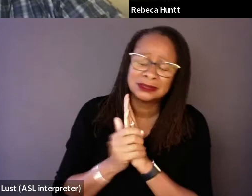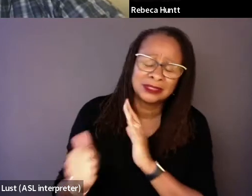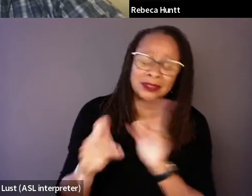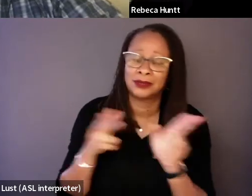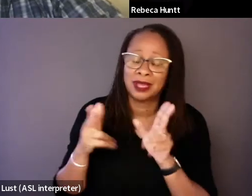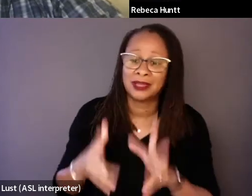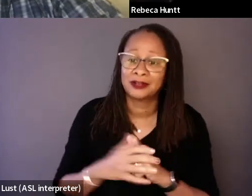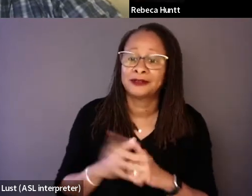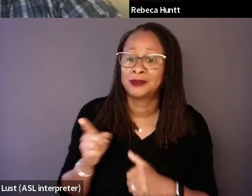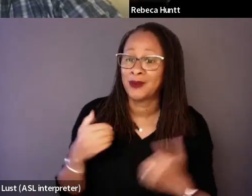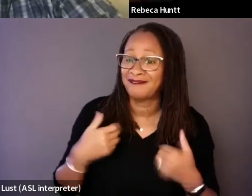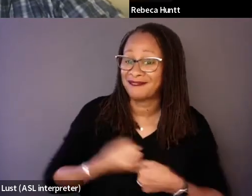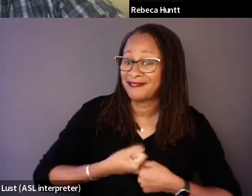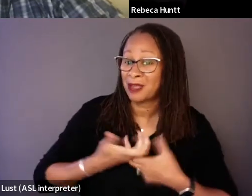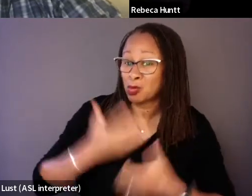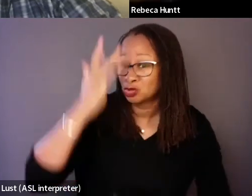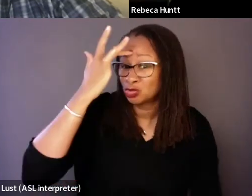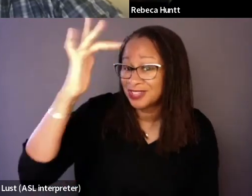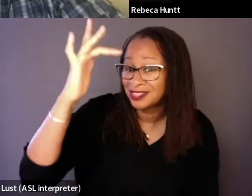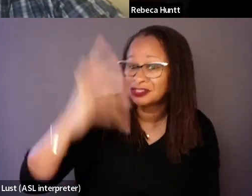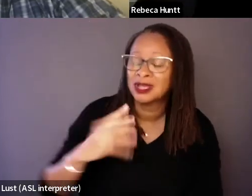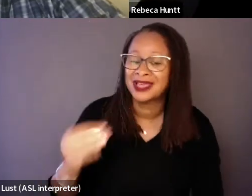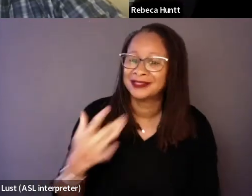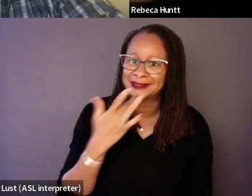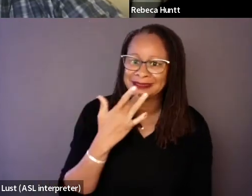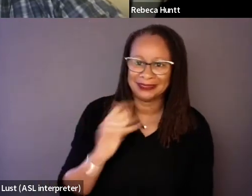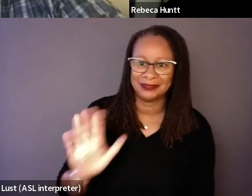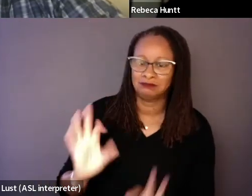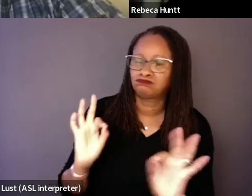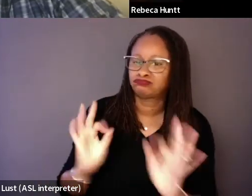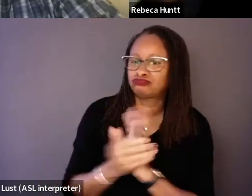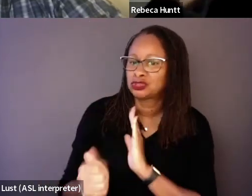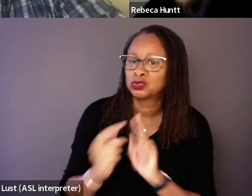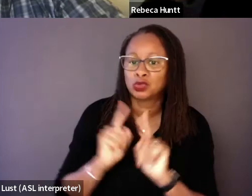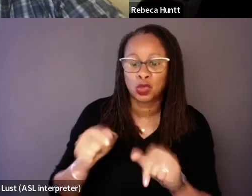emotional intelligence and the taste to really go there with me, she kind of just took things -- she